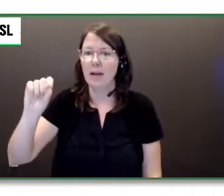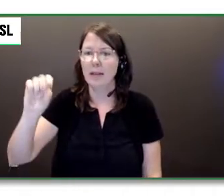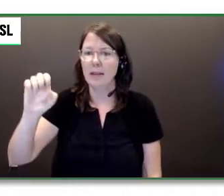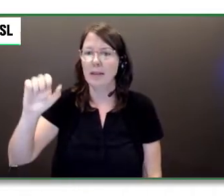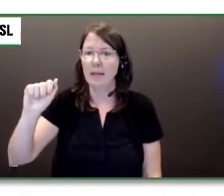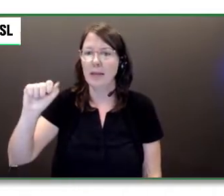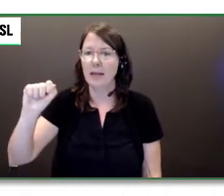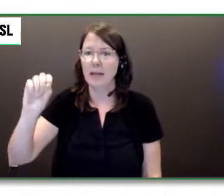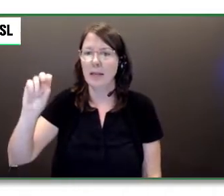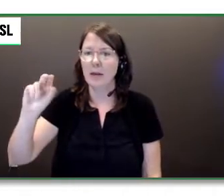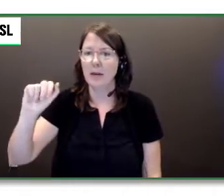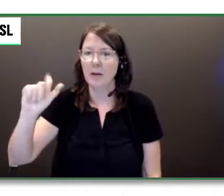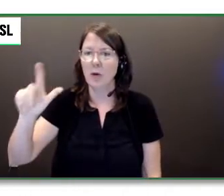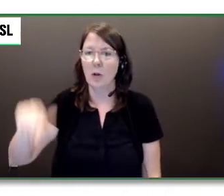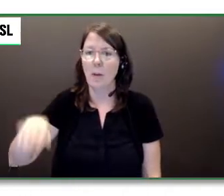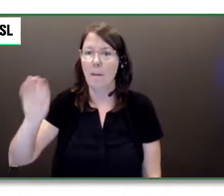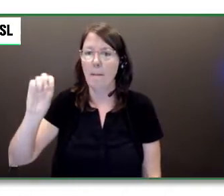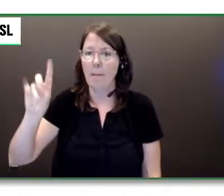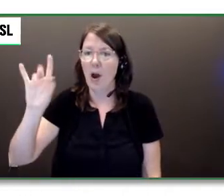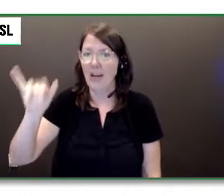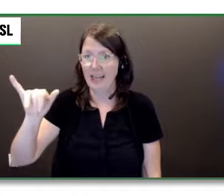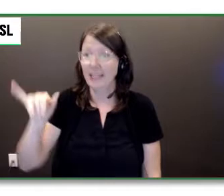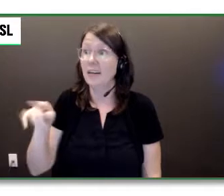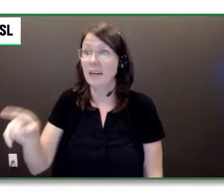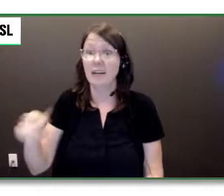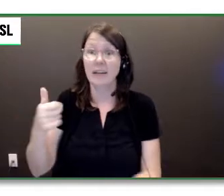Welcome Julie.